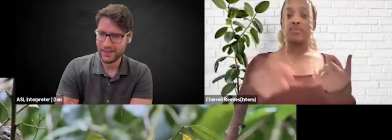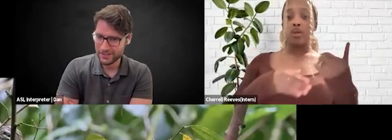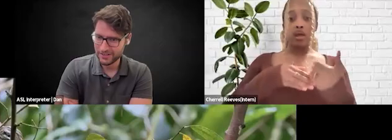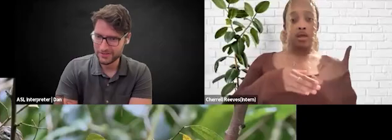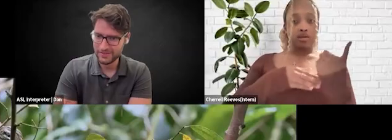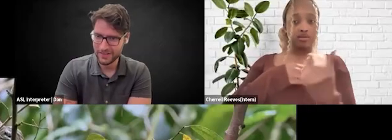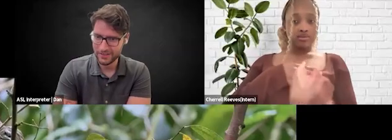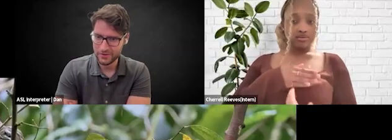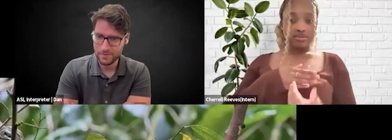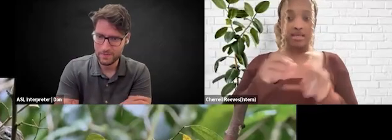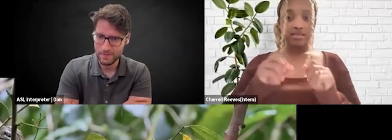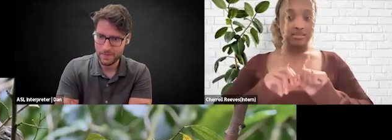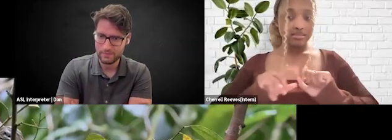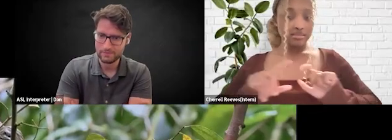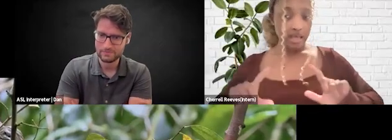You know, thank you, thank you.